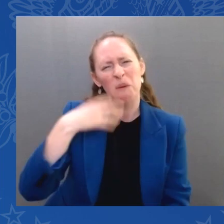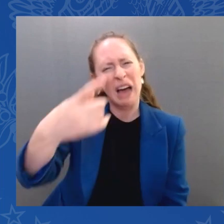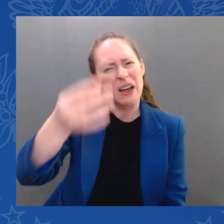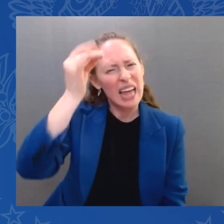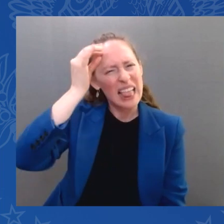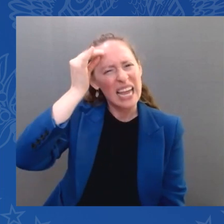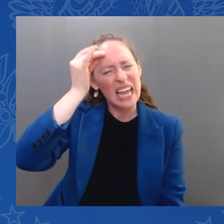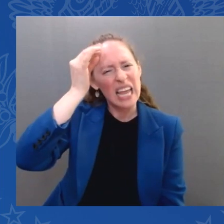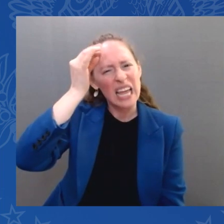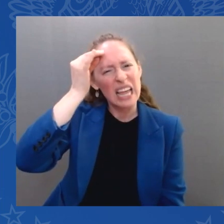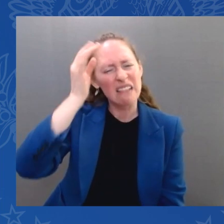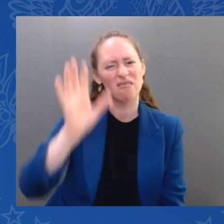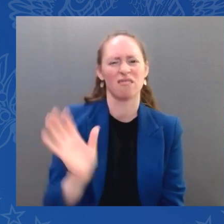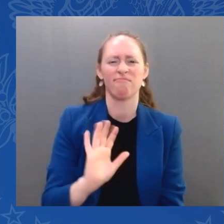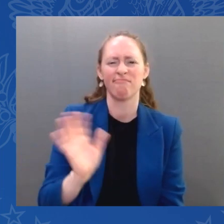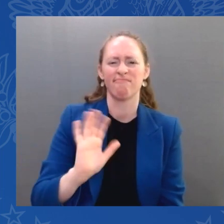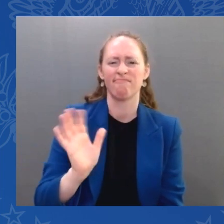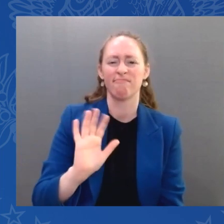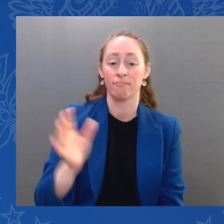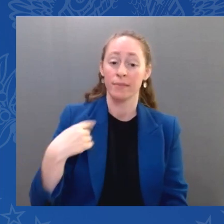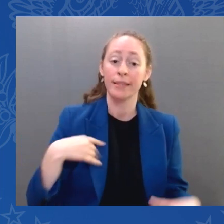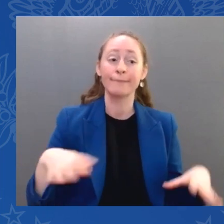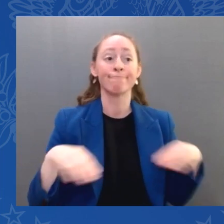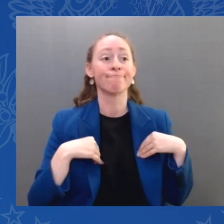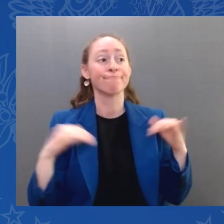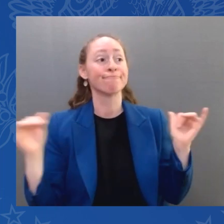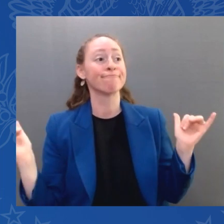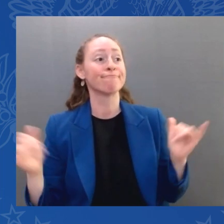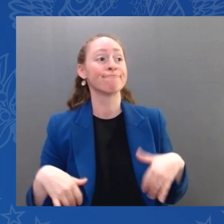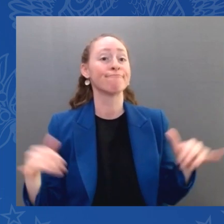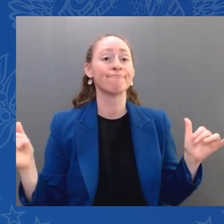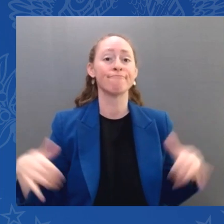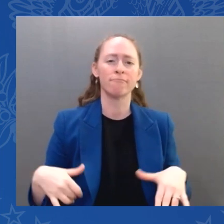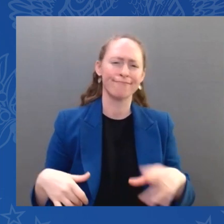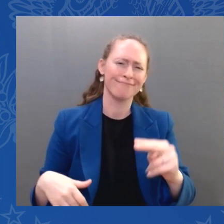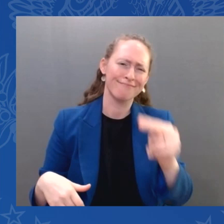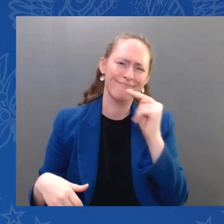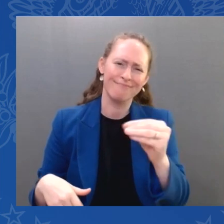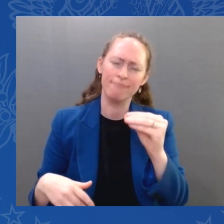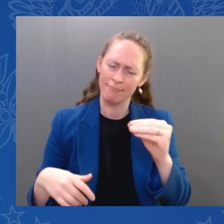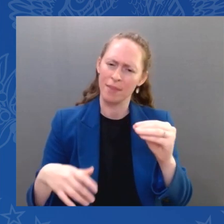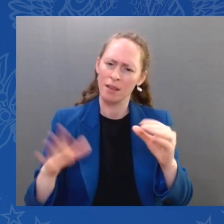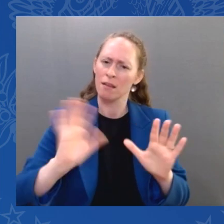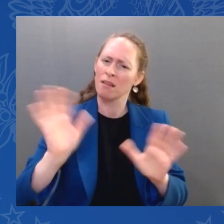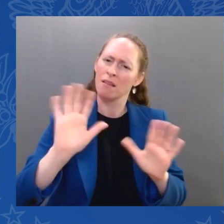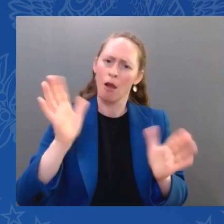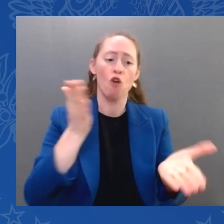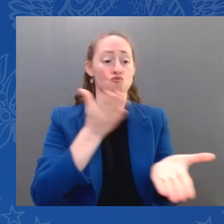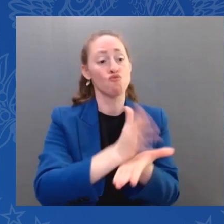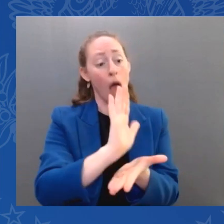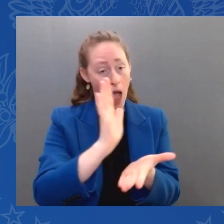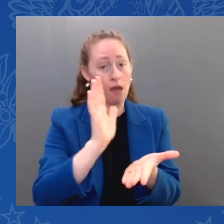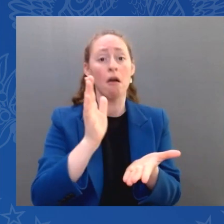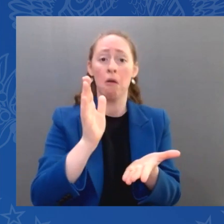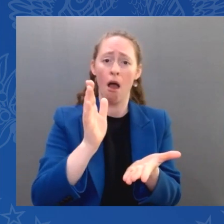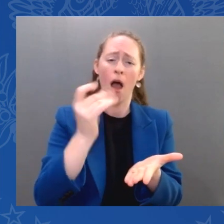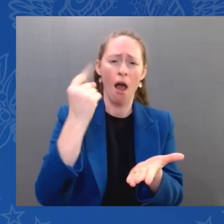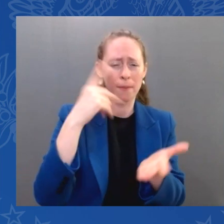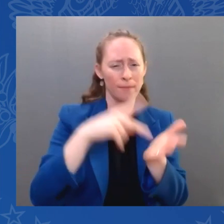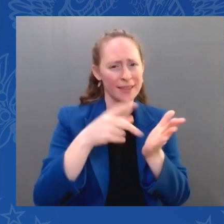With rights come responsibilities. Yes, there's a right to bear arms, but we also have the right to live freely --